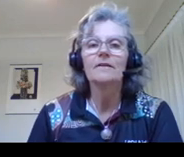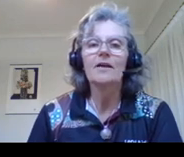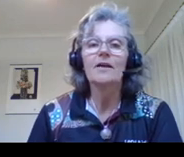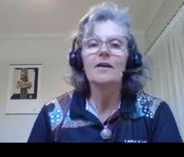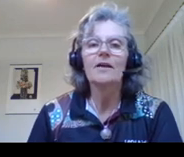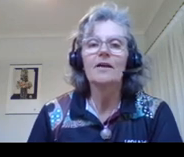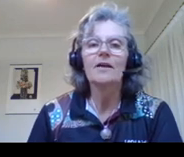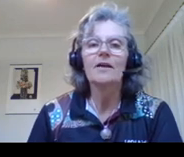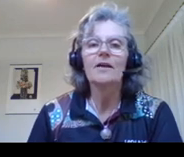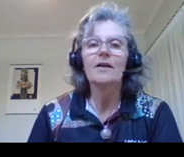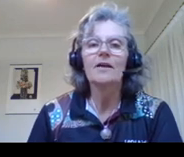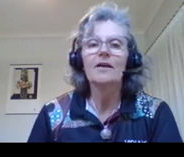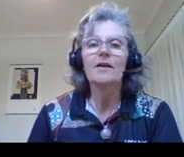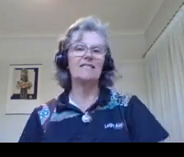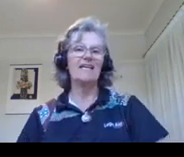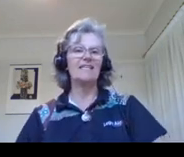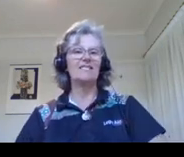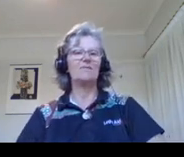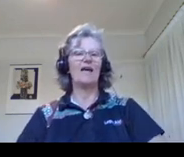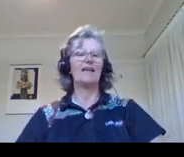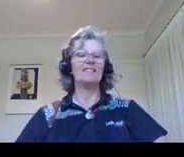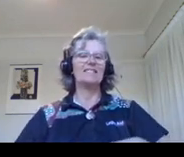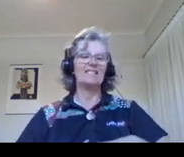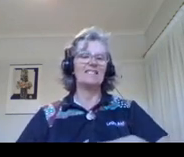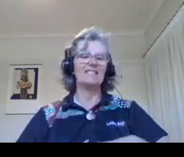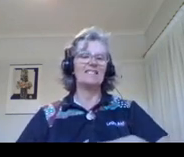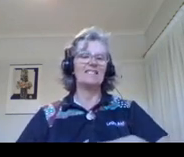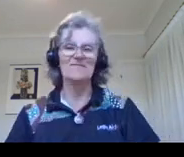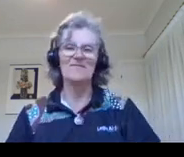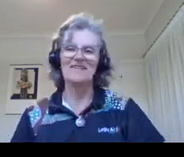there you go so Finn tell us about this celebrity scam